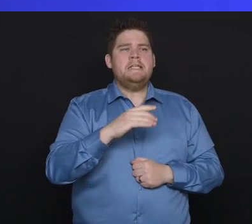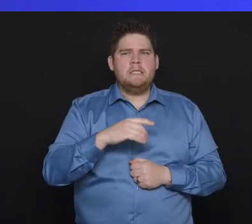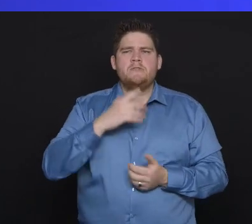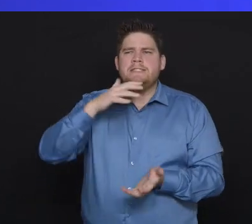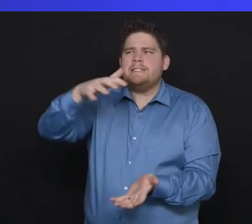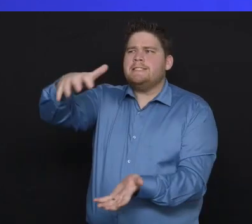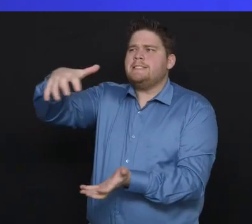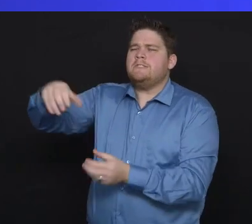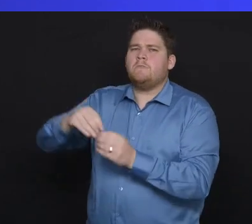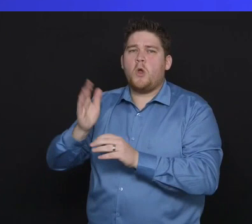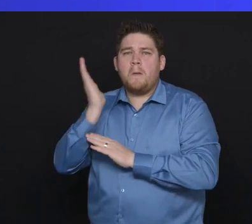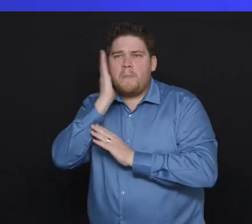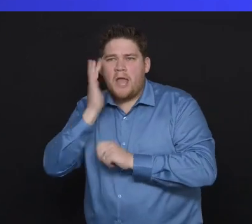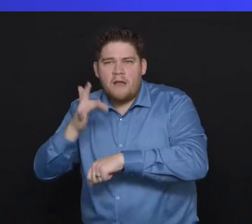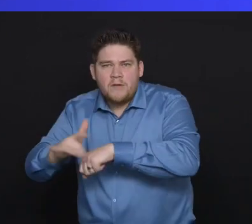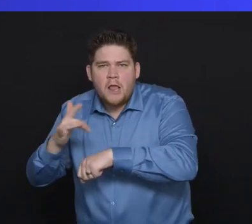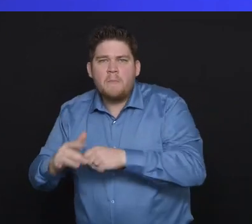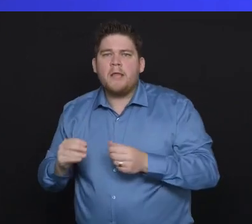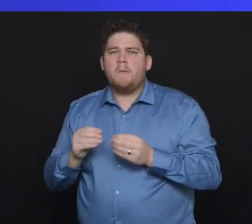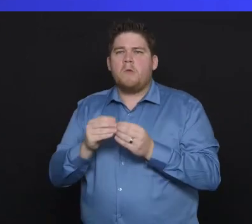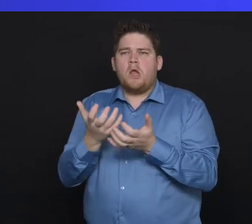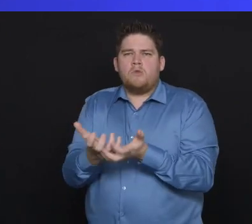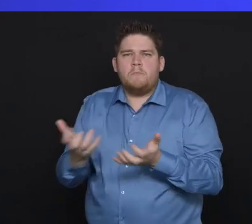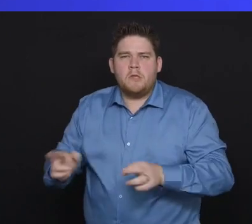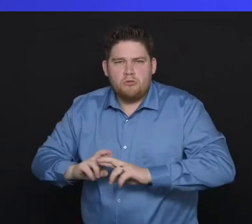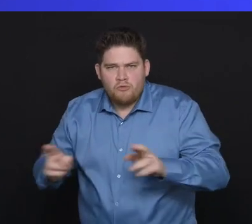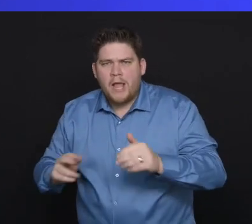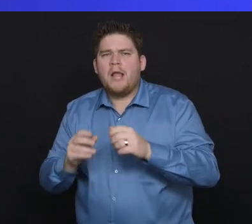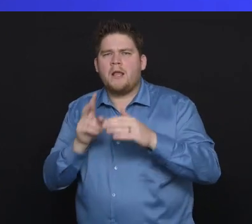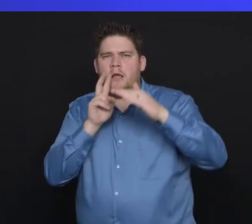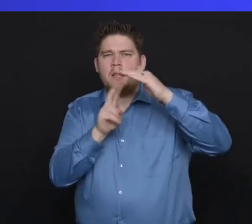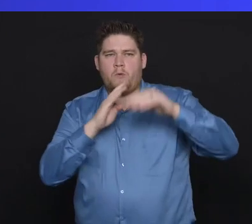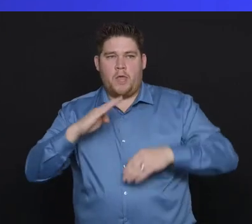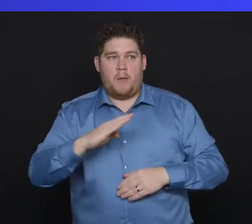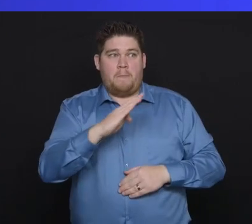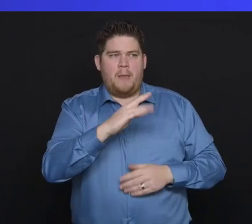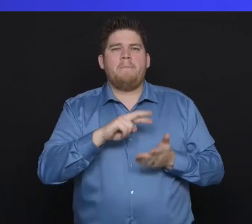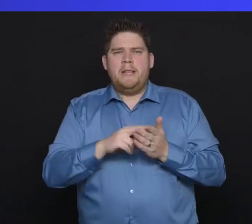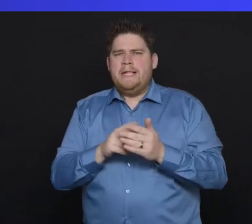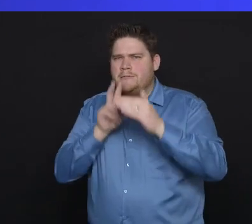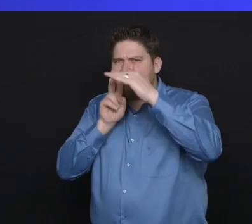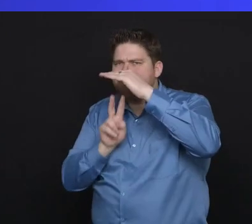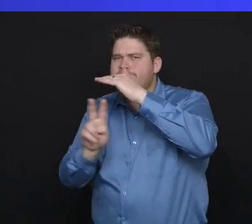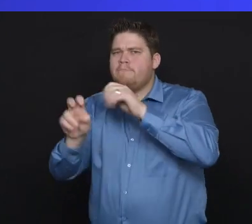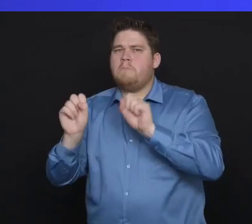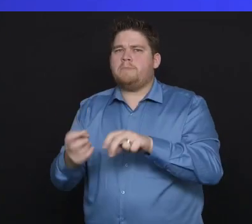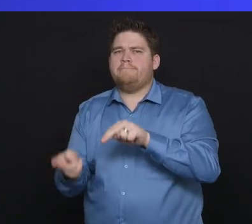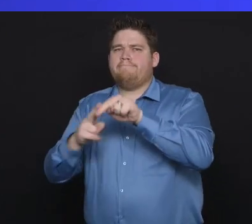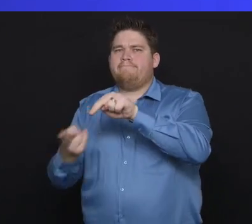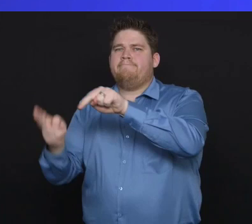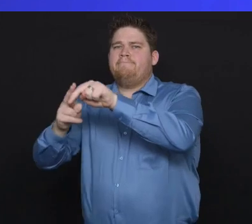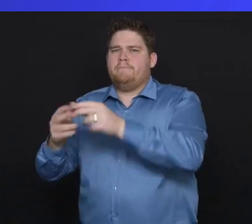able . Obviously, it's critically important that we have the human resources to staff those facilities.